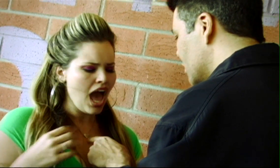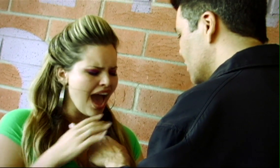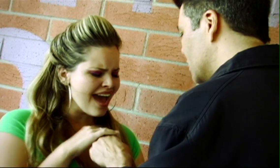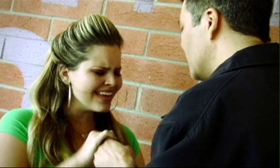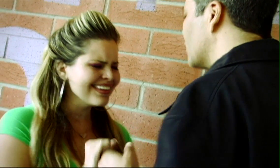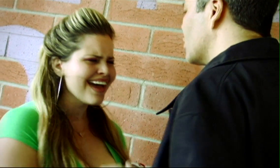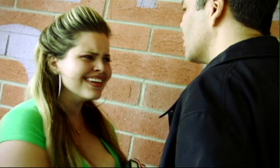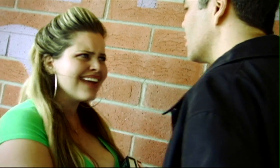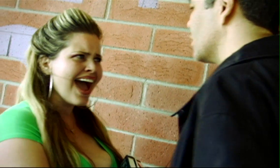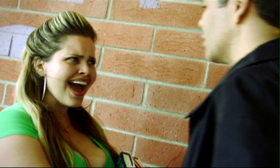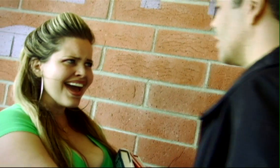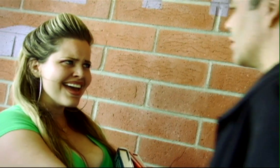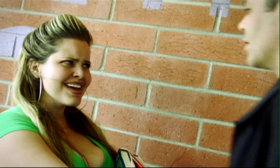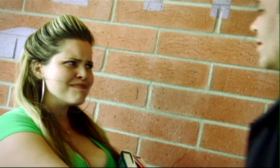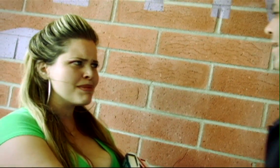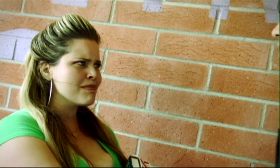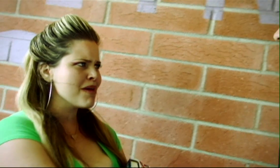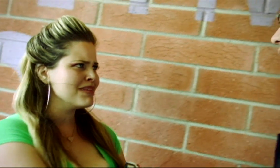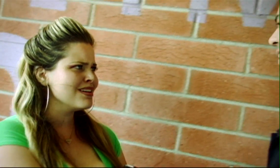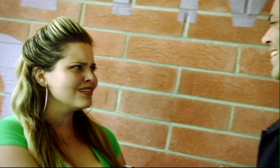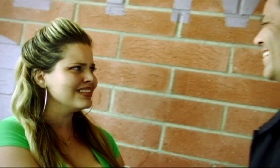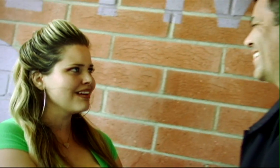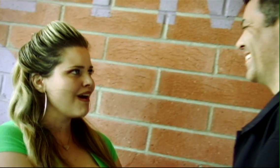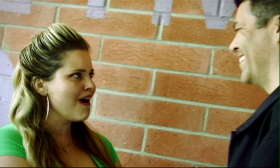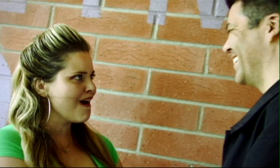(spanish) Hey! My mom gave me that!